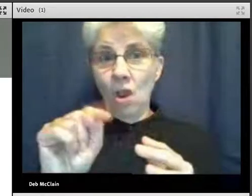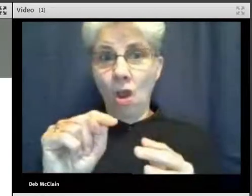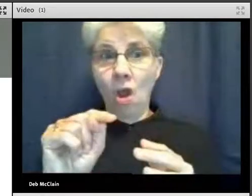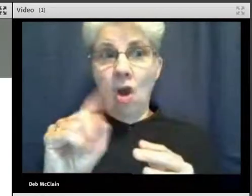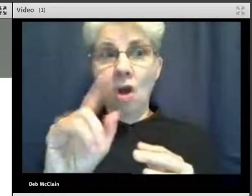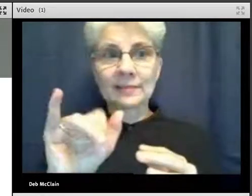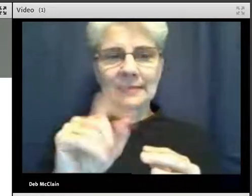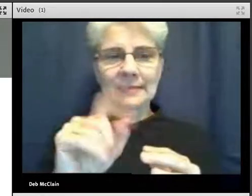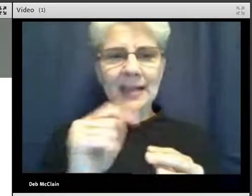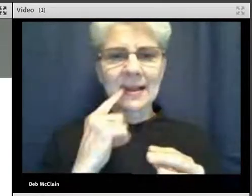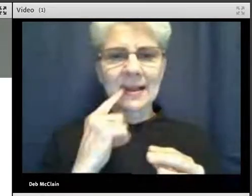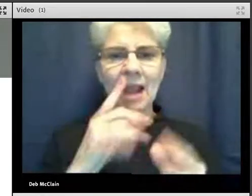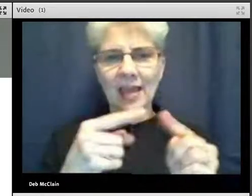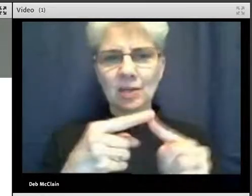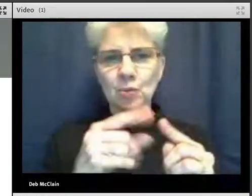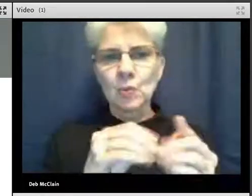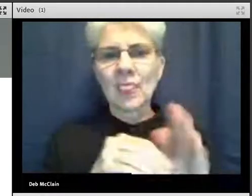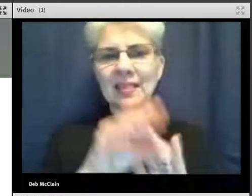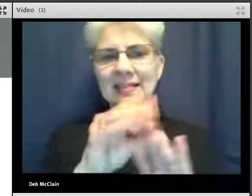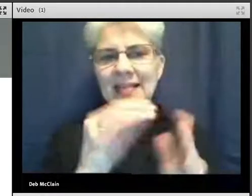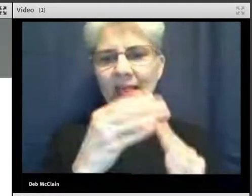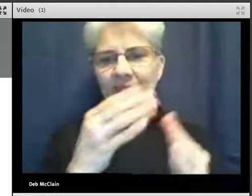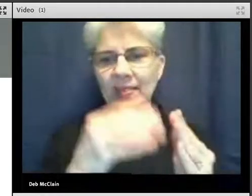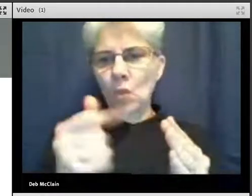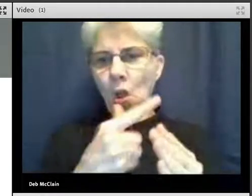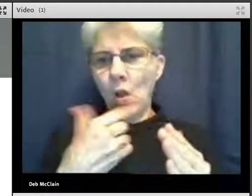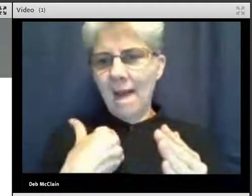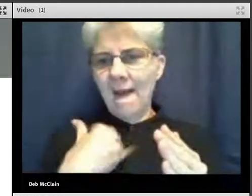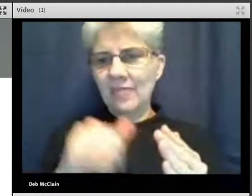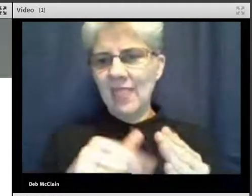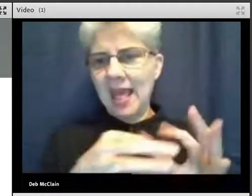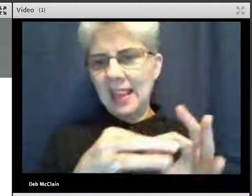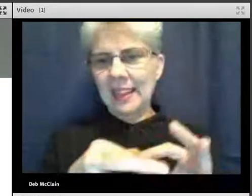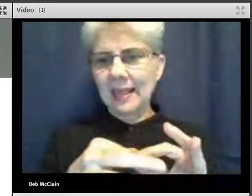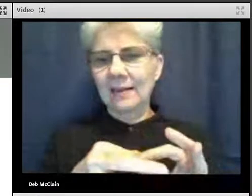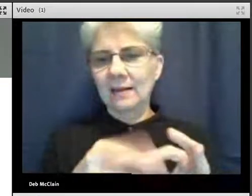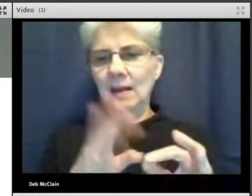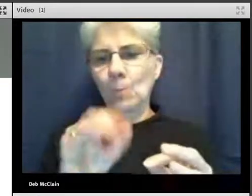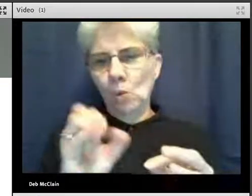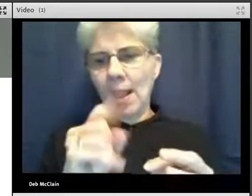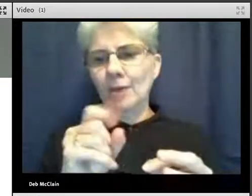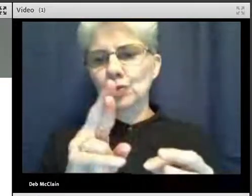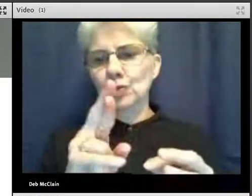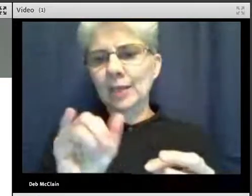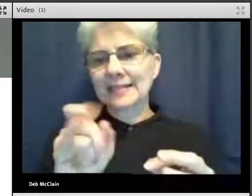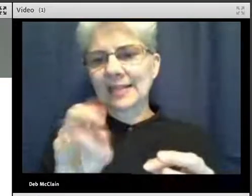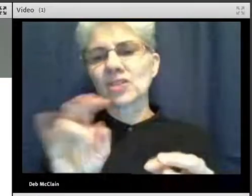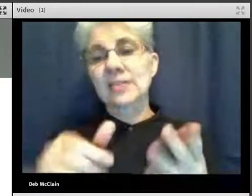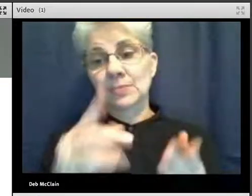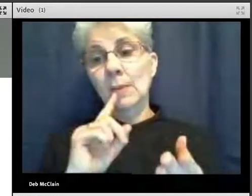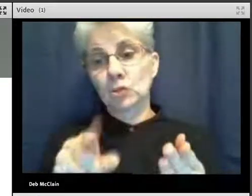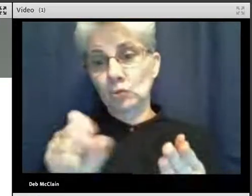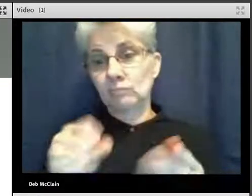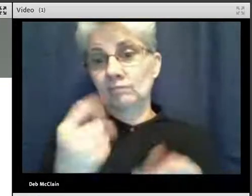And I'll add that to the slides at the end so that everybody has that. You have some browser extensions so it's probably true.